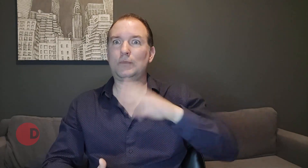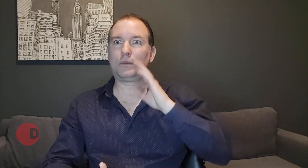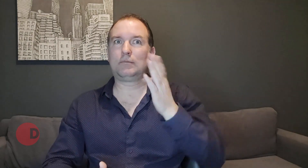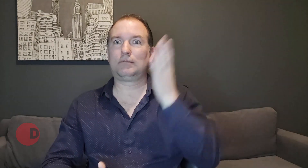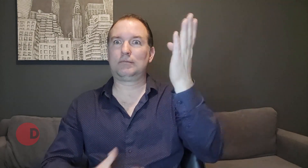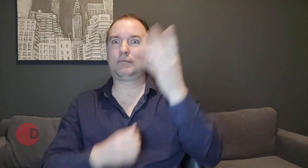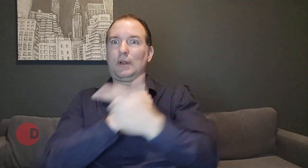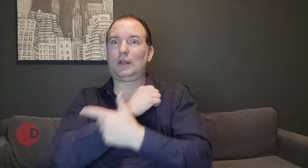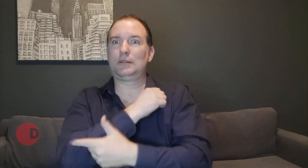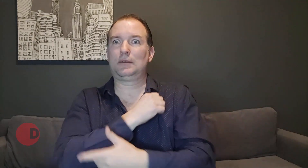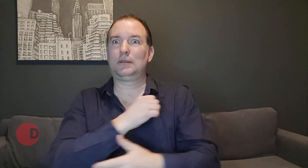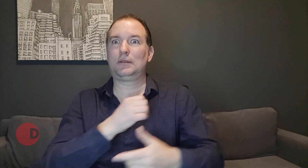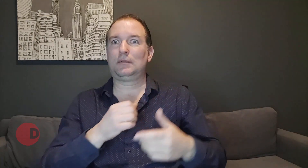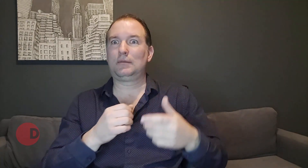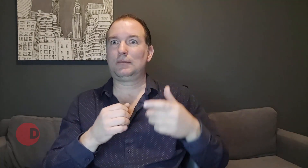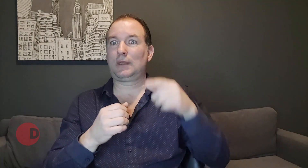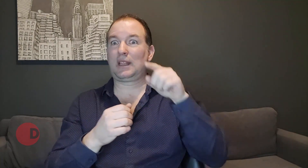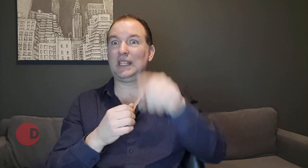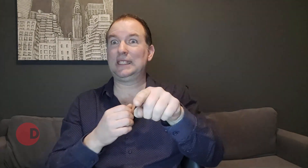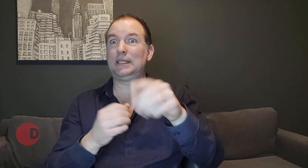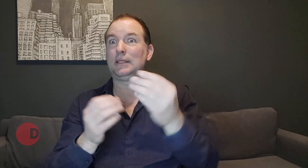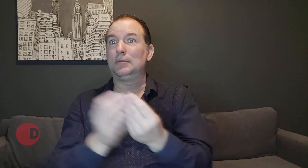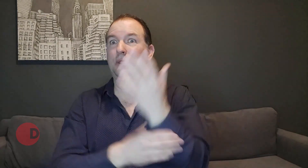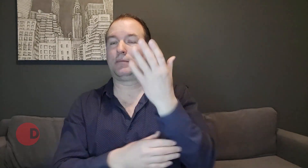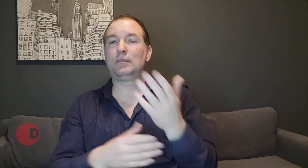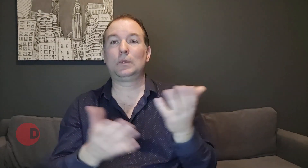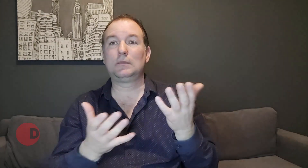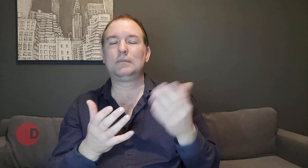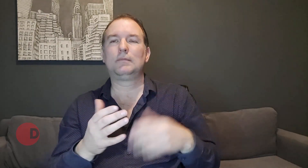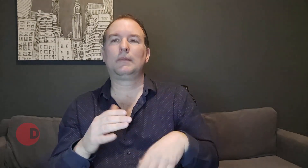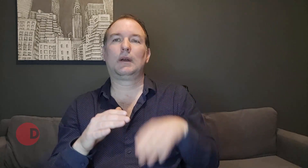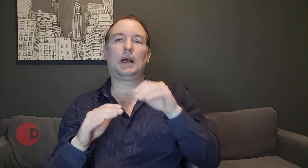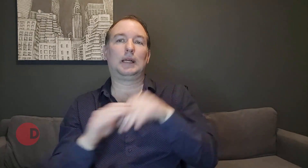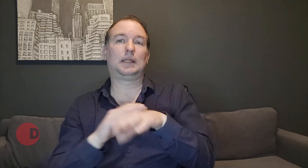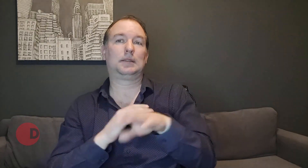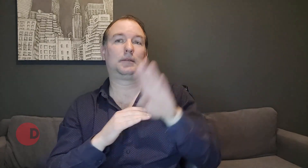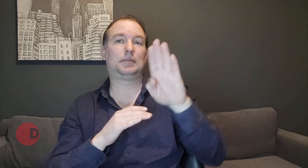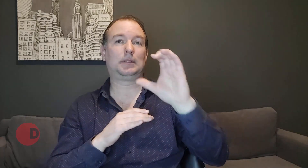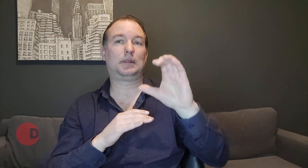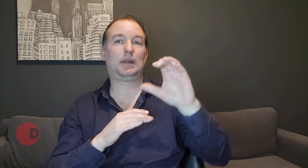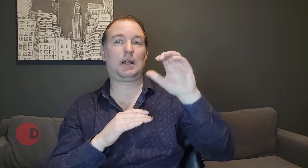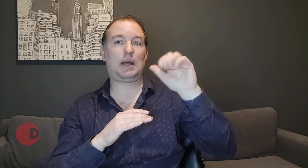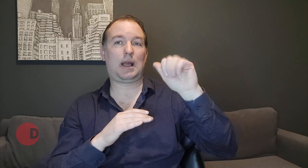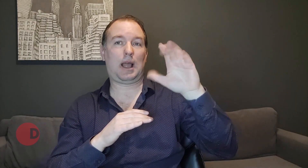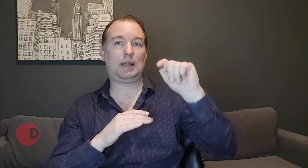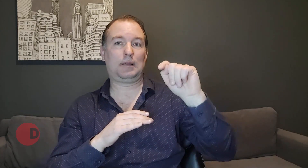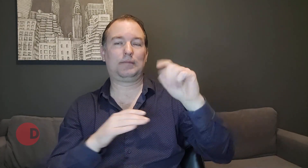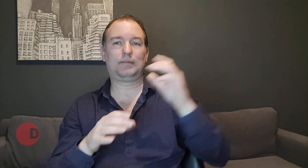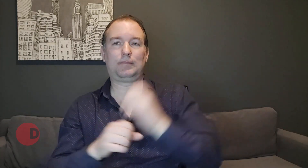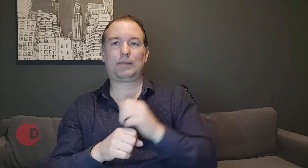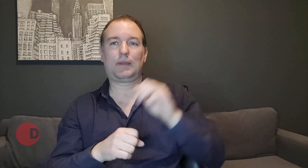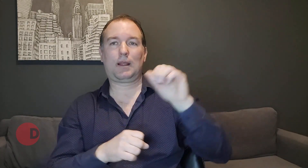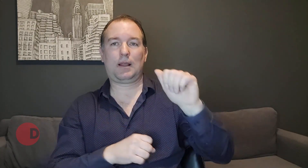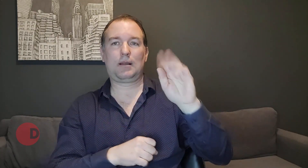will be submitting legislation this Spring! Accessibility BC Act (ABCA).